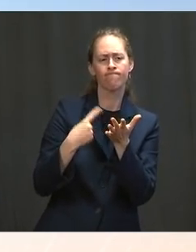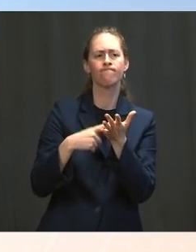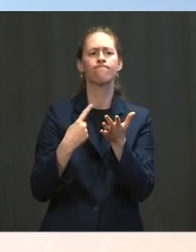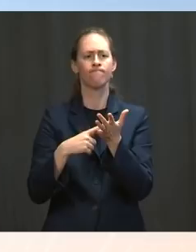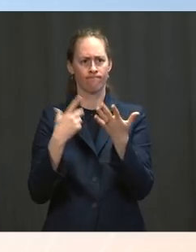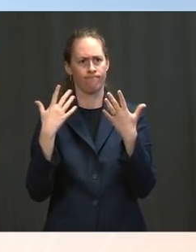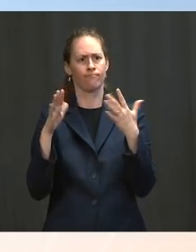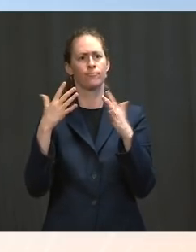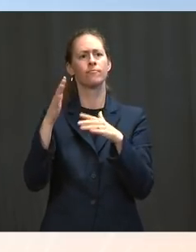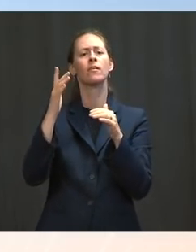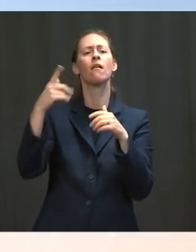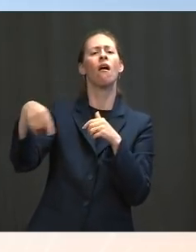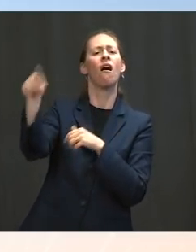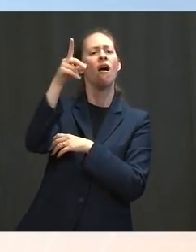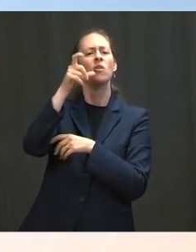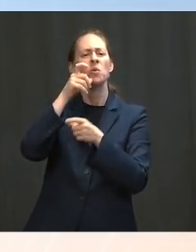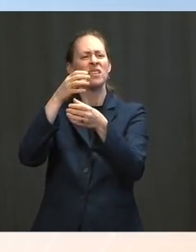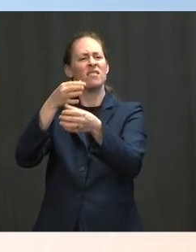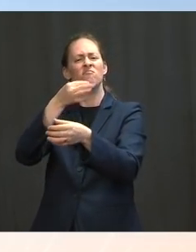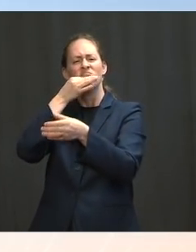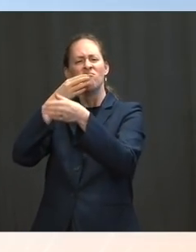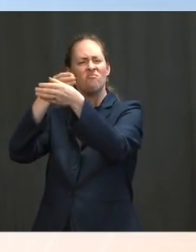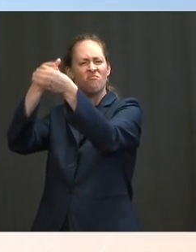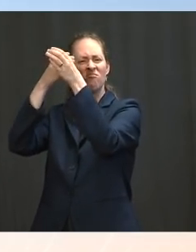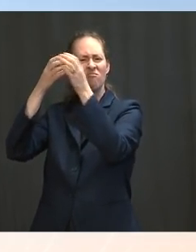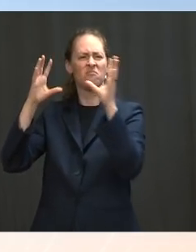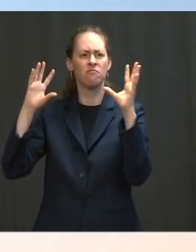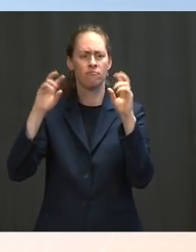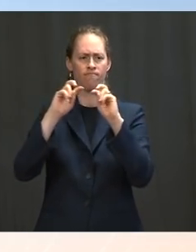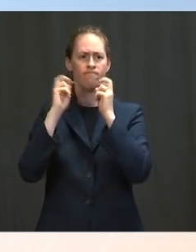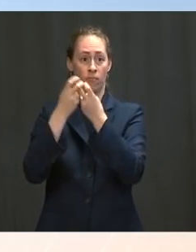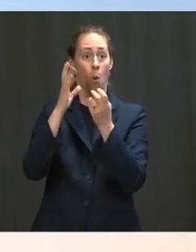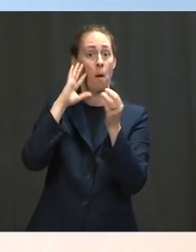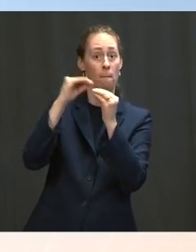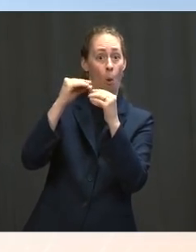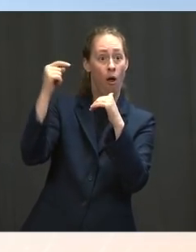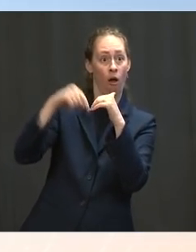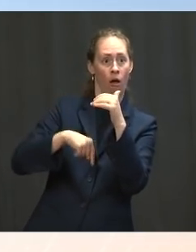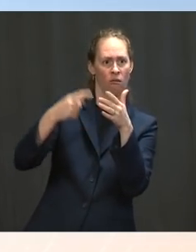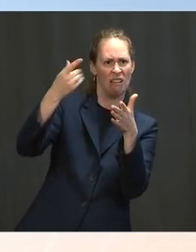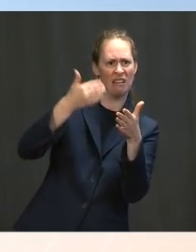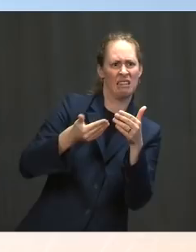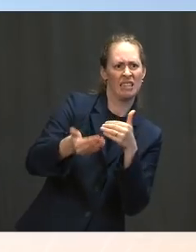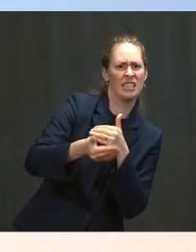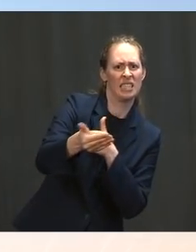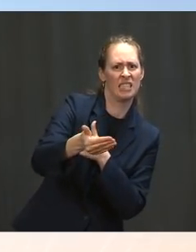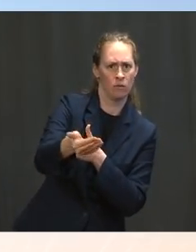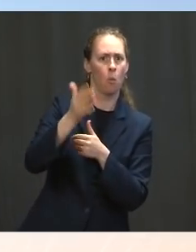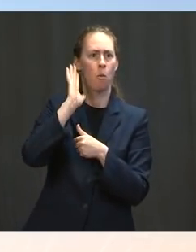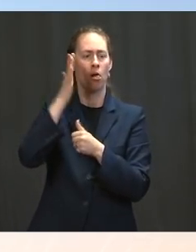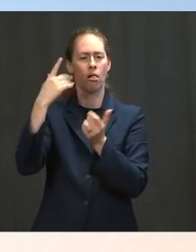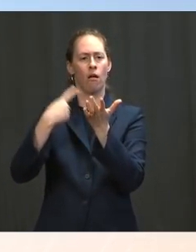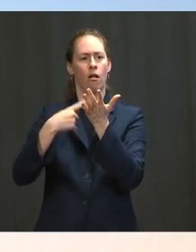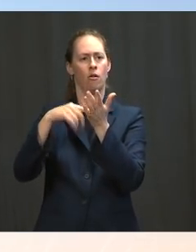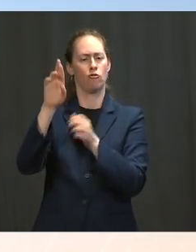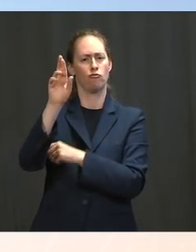and we expect to have another meeting next week focused on ransomware attacks. And I will just reiterate a message